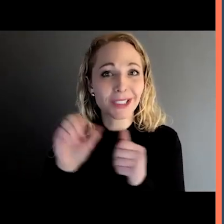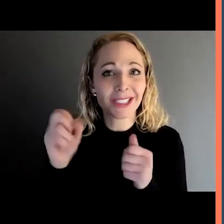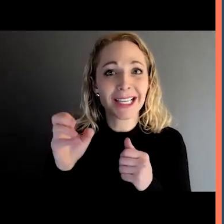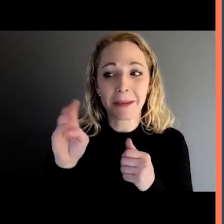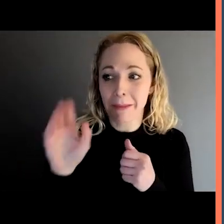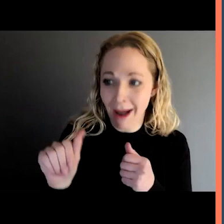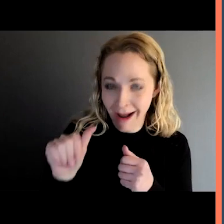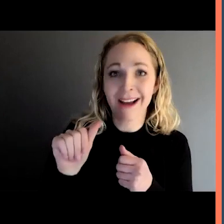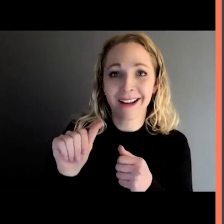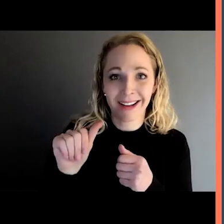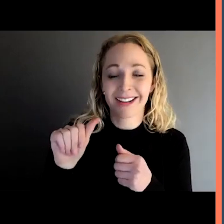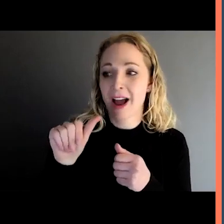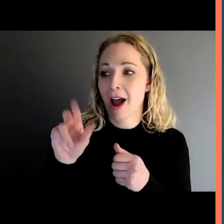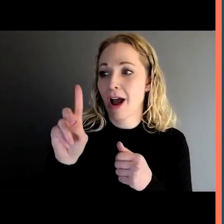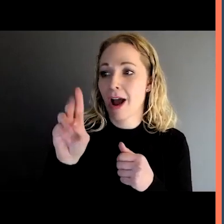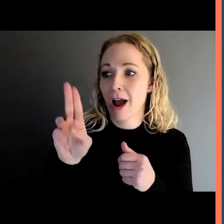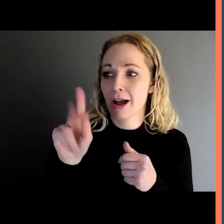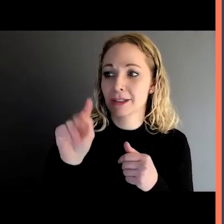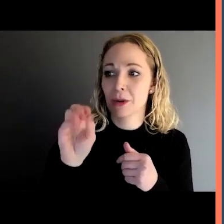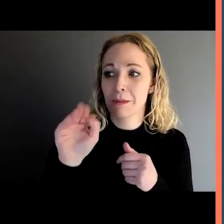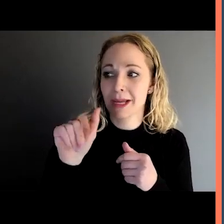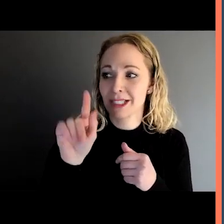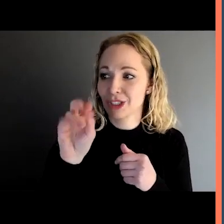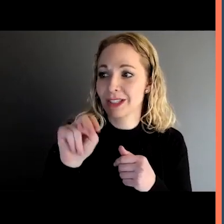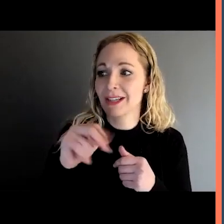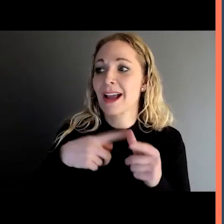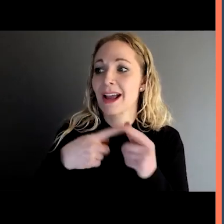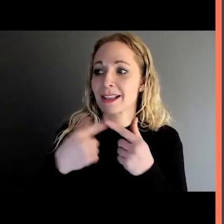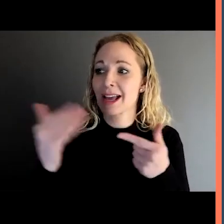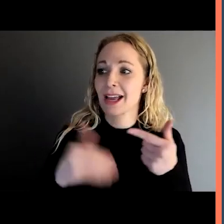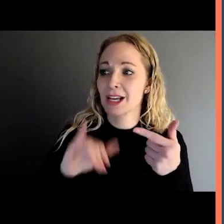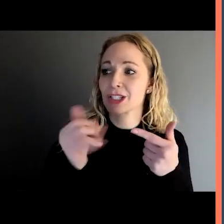AND JOHN MCLAREN WILL DO A DEMOB HubSpot MEMBERSHIPS